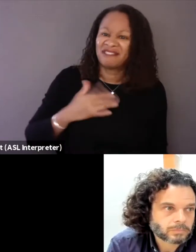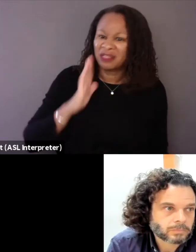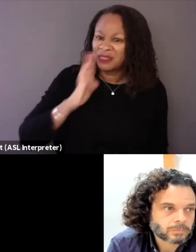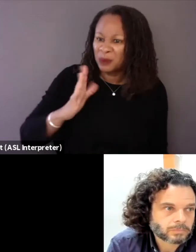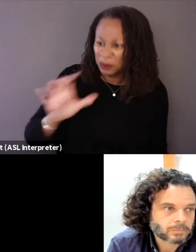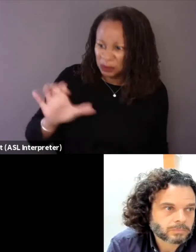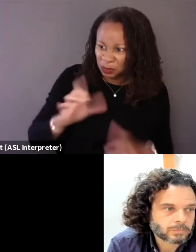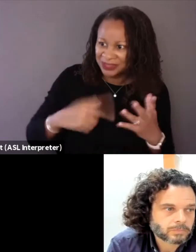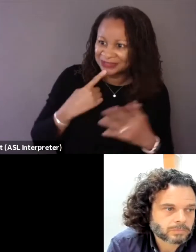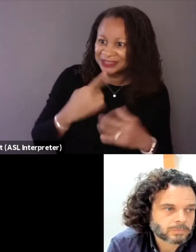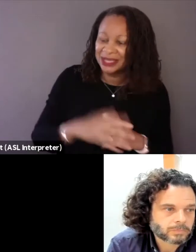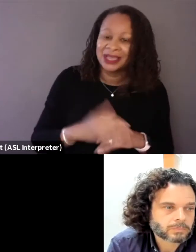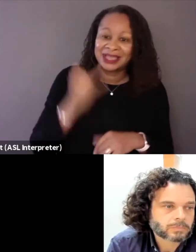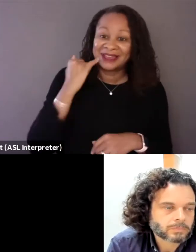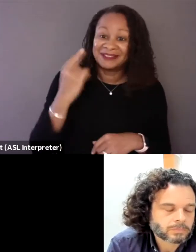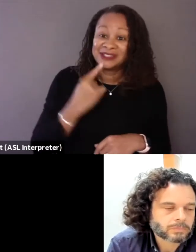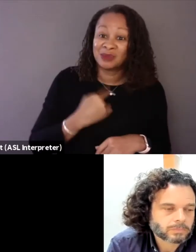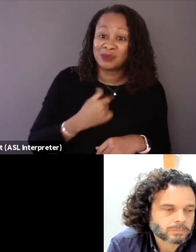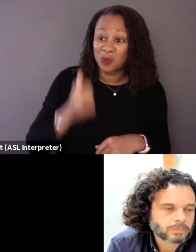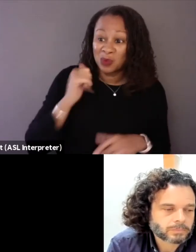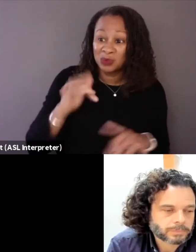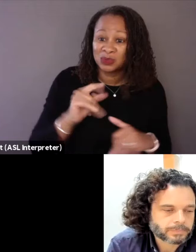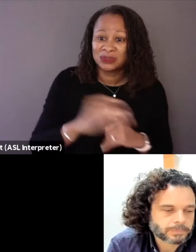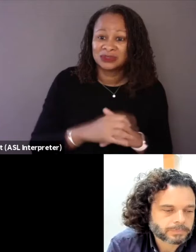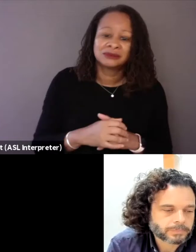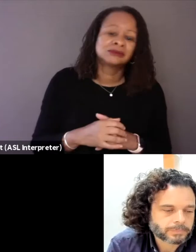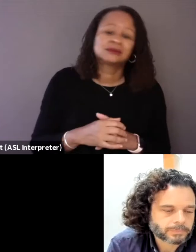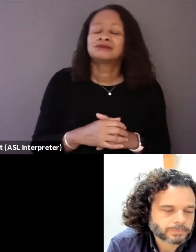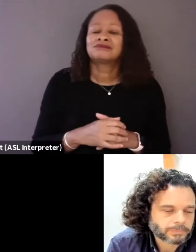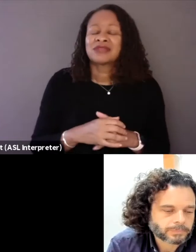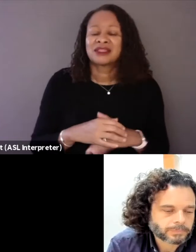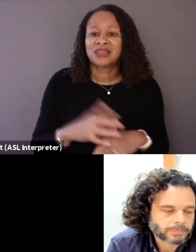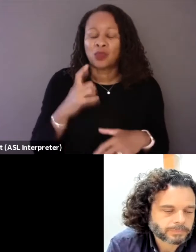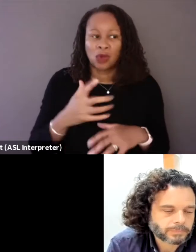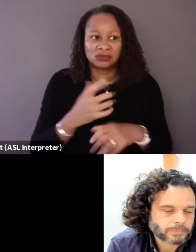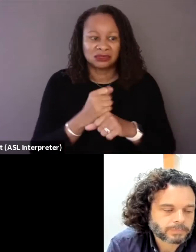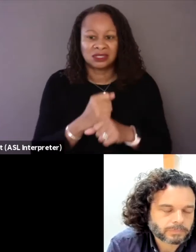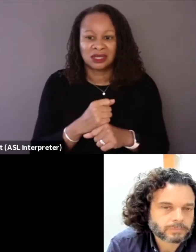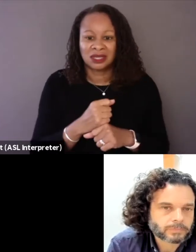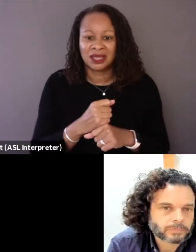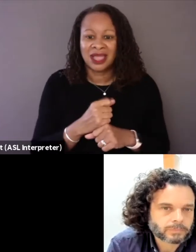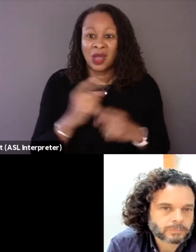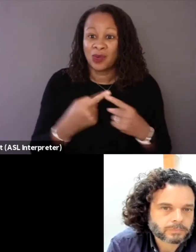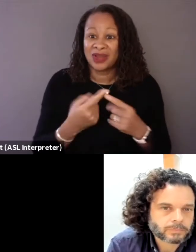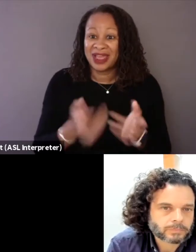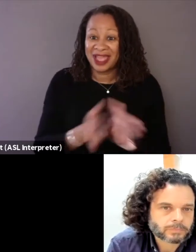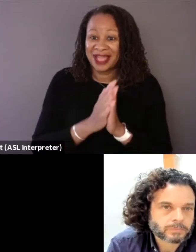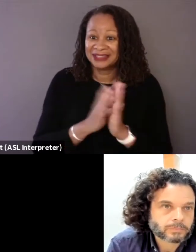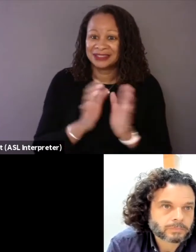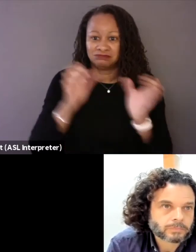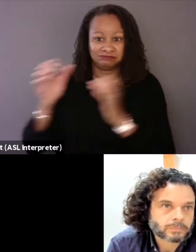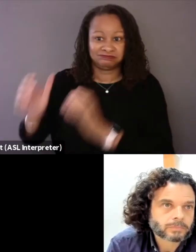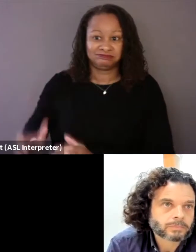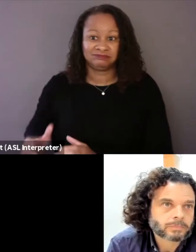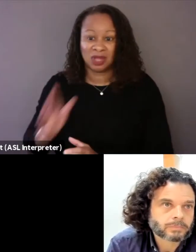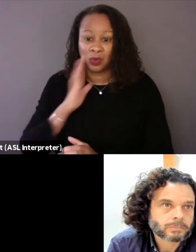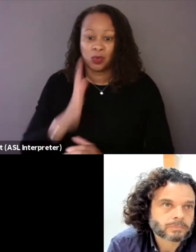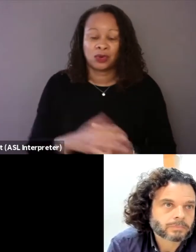If they told me they won't, you know, put the, like, will they put the camera down when I ask? Do I have, am I actually a collaborative